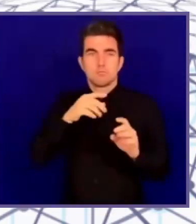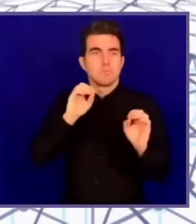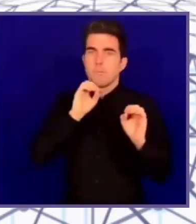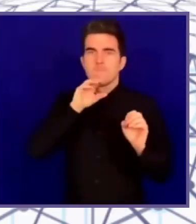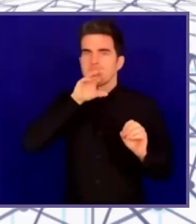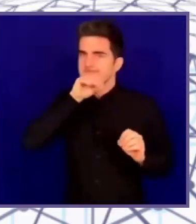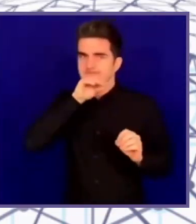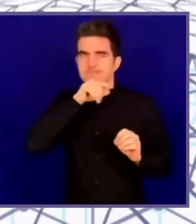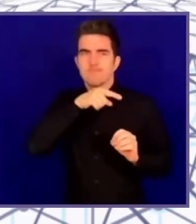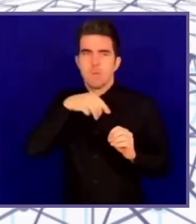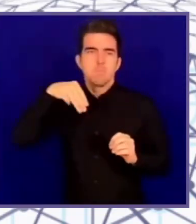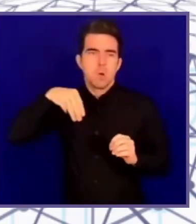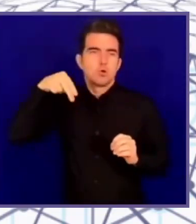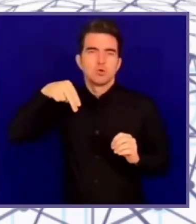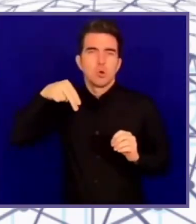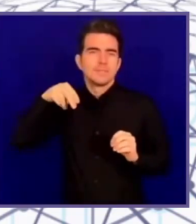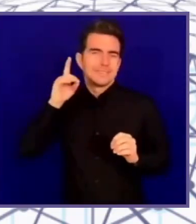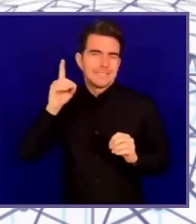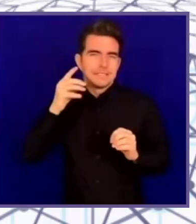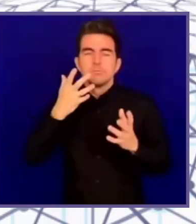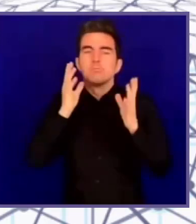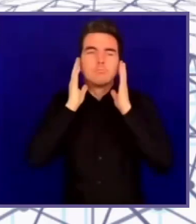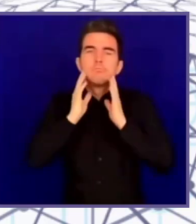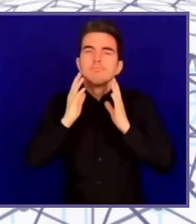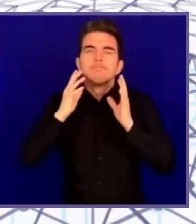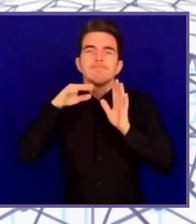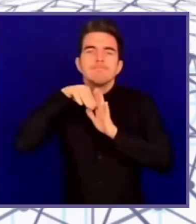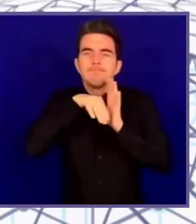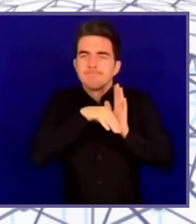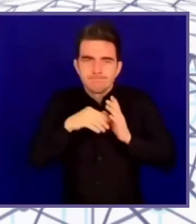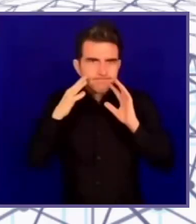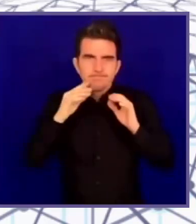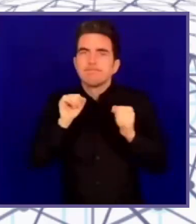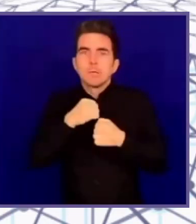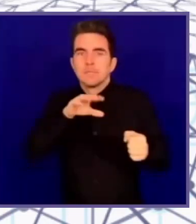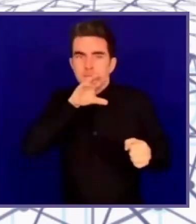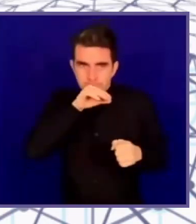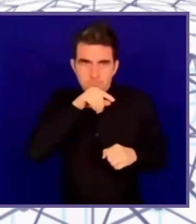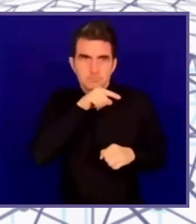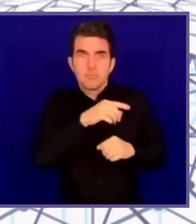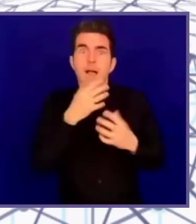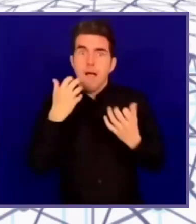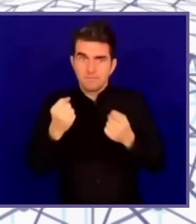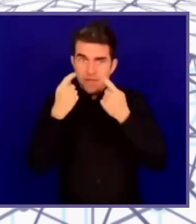got Jonathan Bryan is supporting us. So we're hopefully doing the right thing. And we're